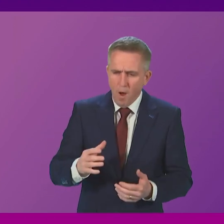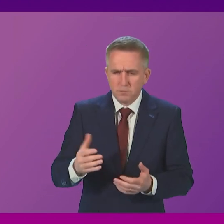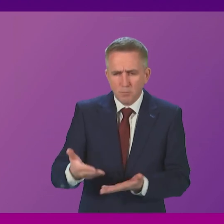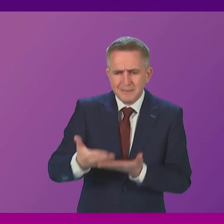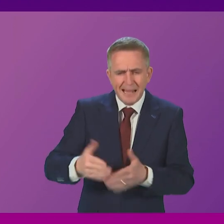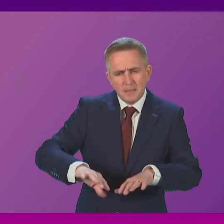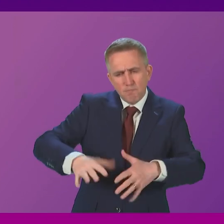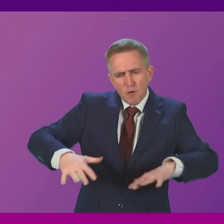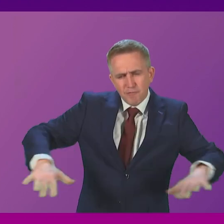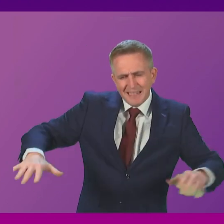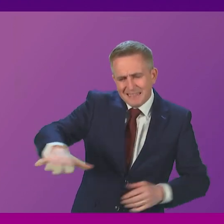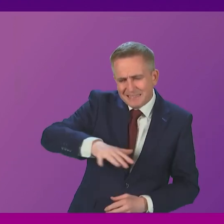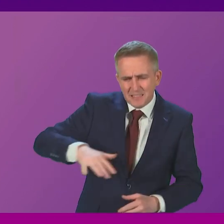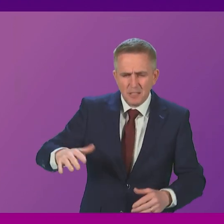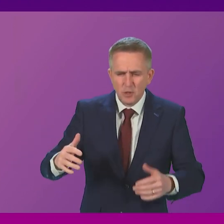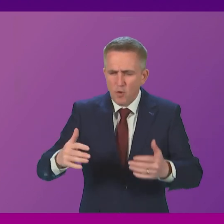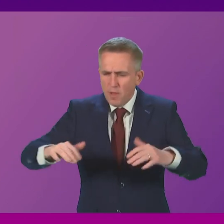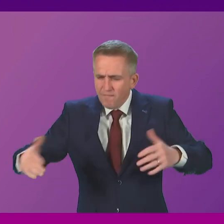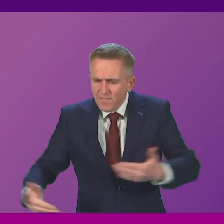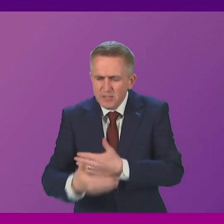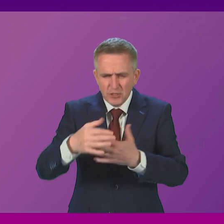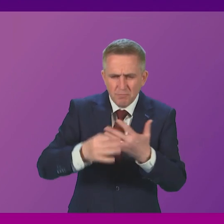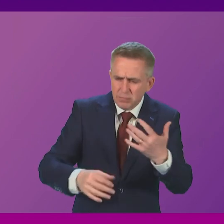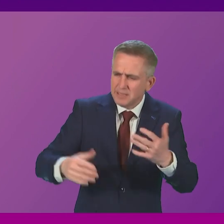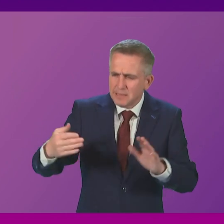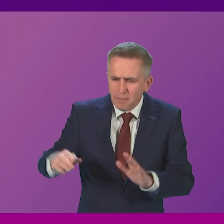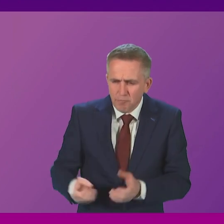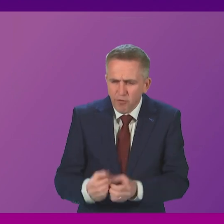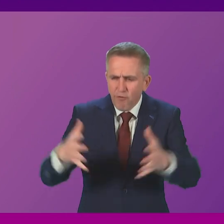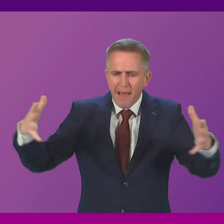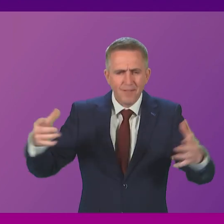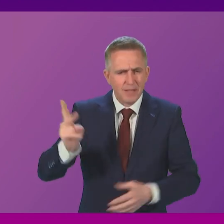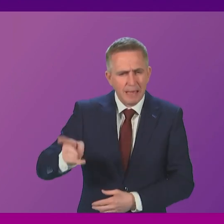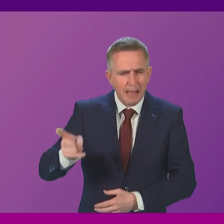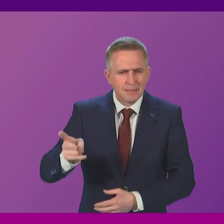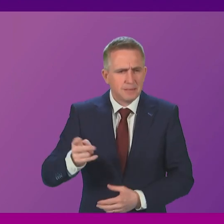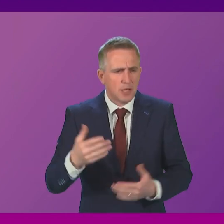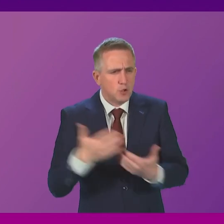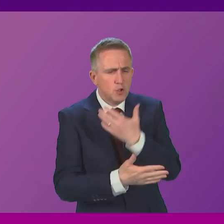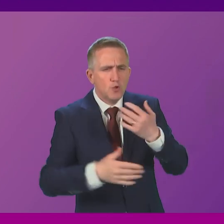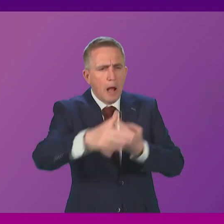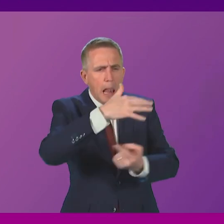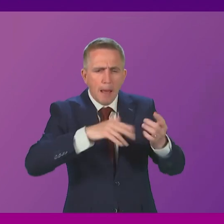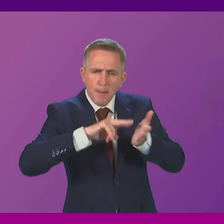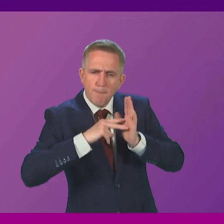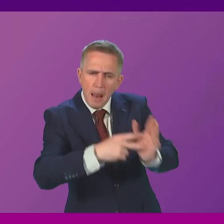oceans can regenerate after decades of decline—to a bold new climate plan, we will deliver a